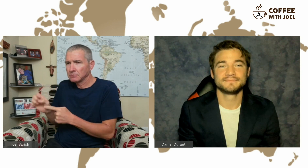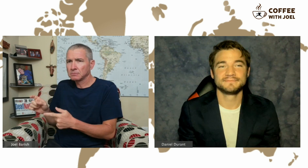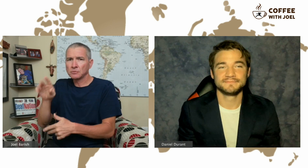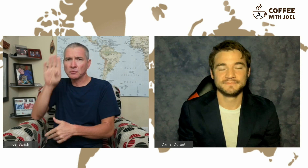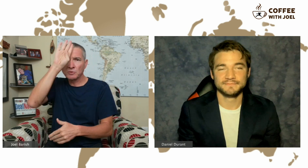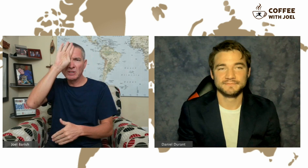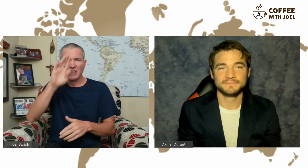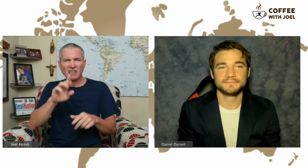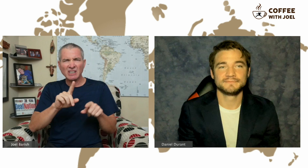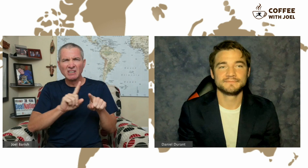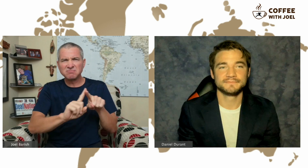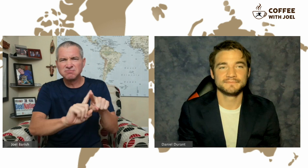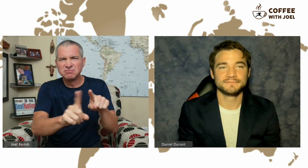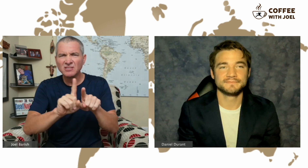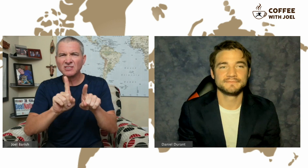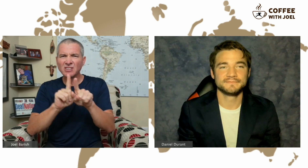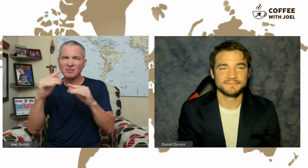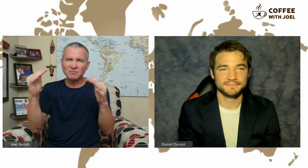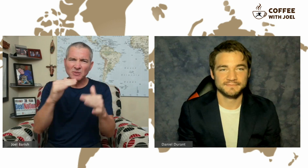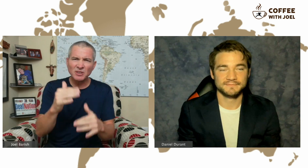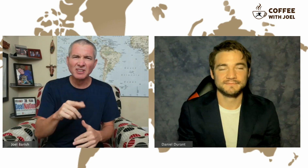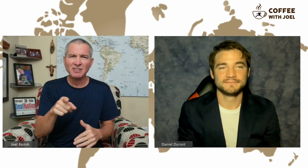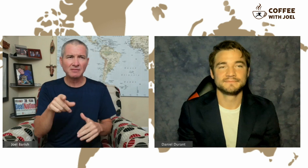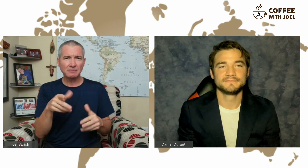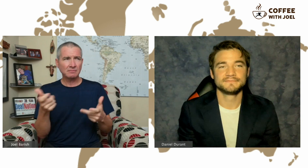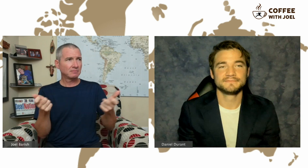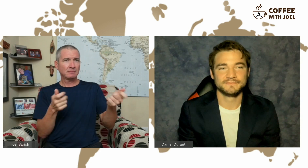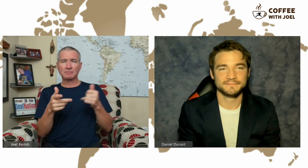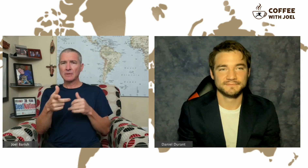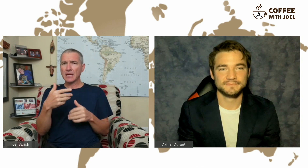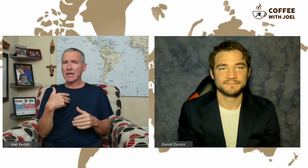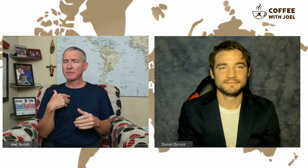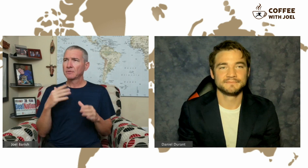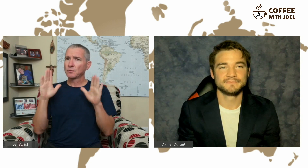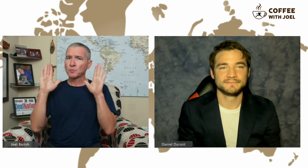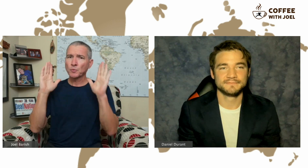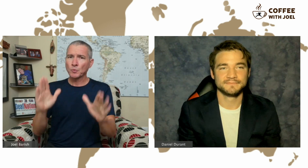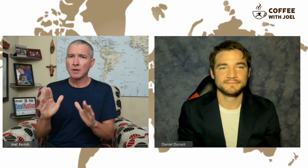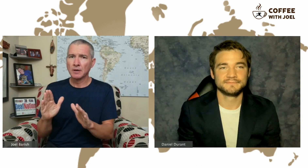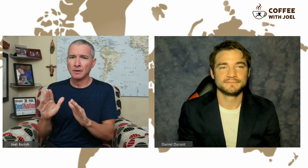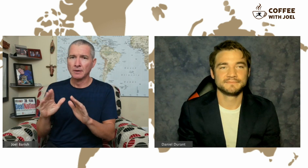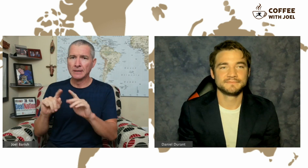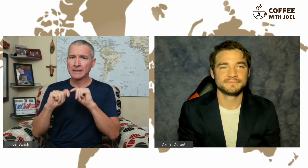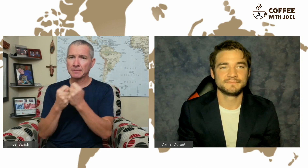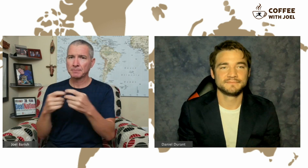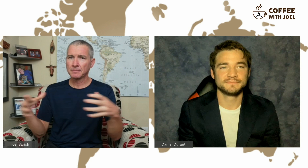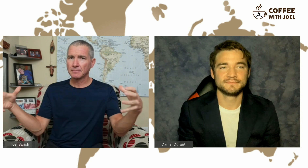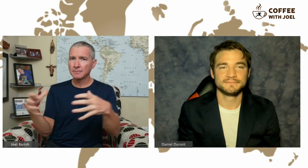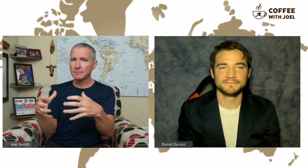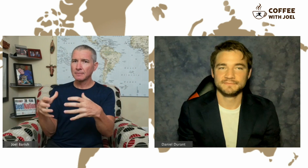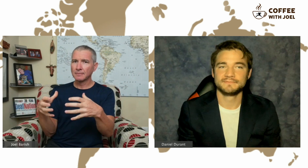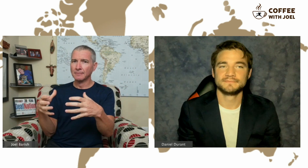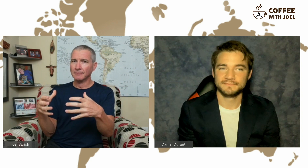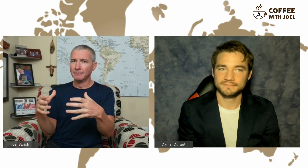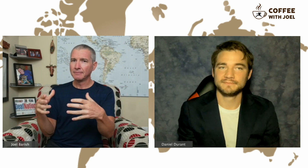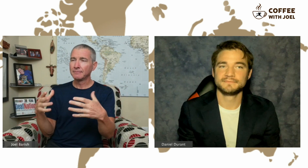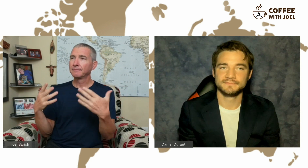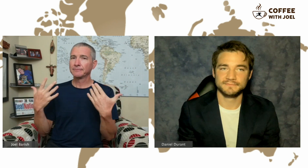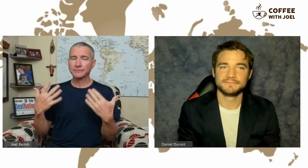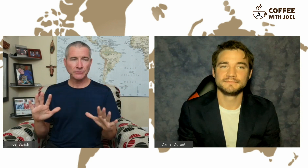Troy has many different kinds of experience like with Star Wars…. You had a great team to work with,